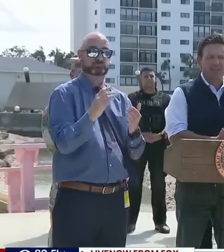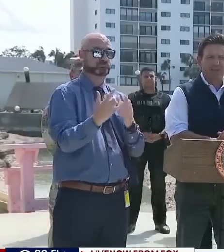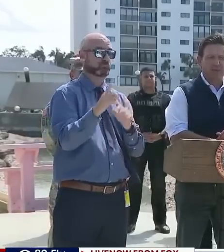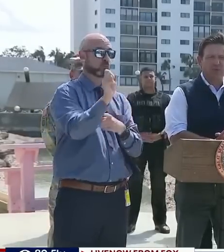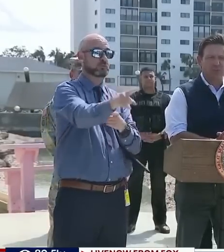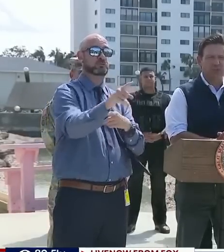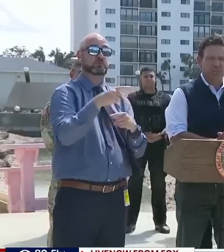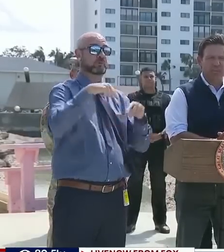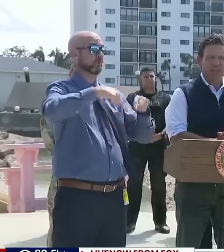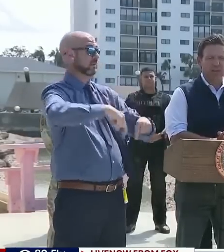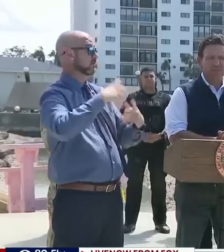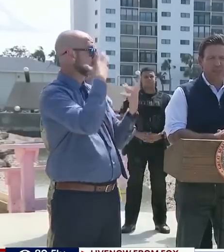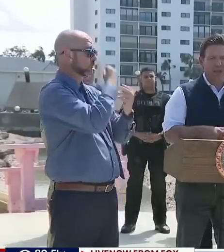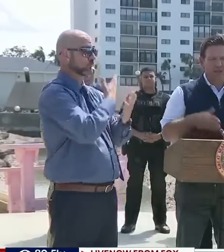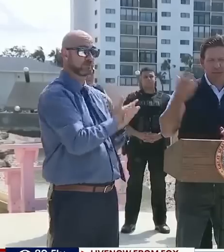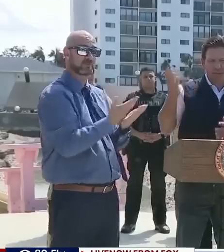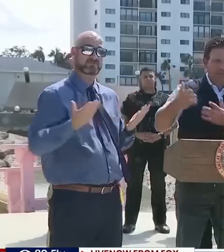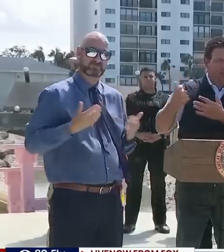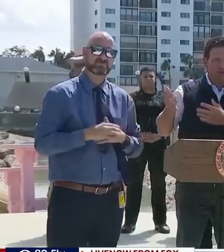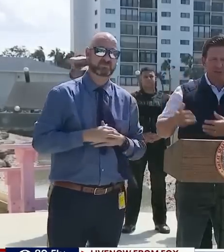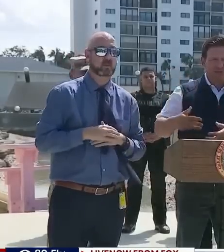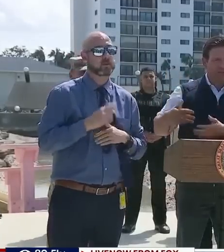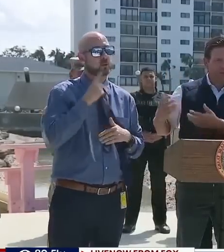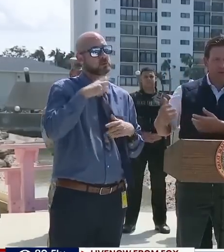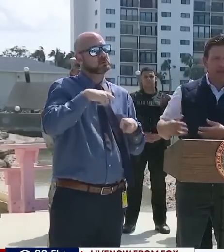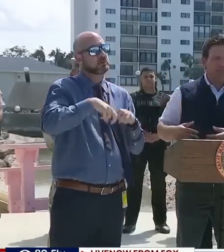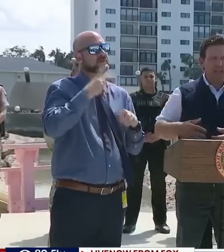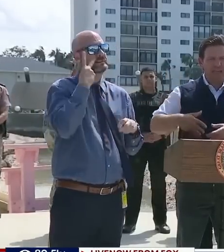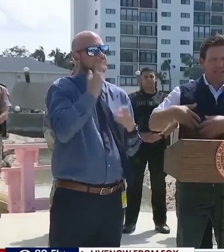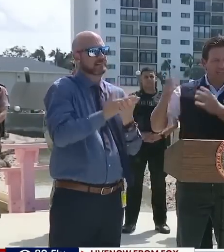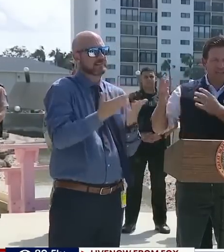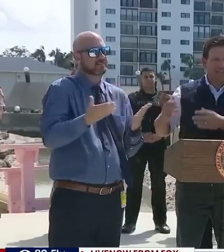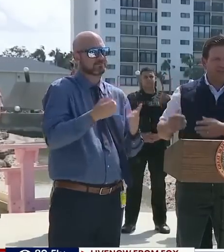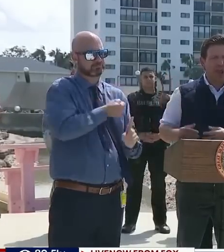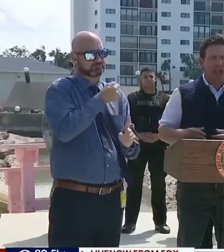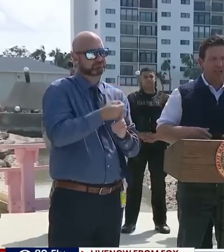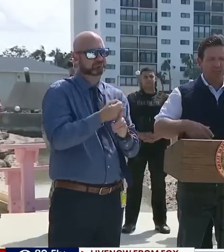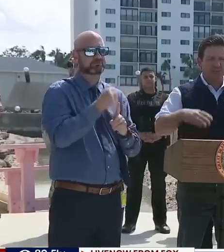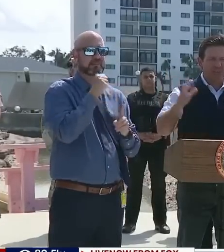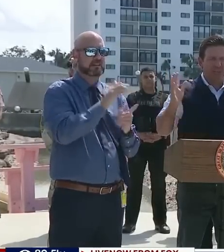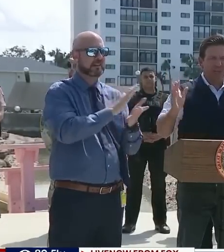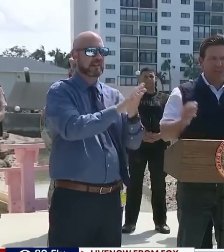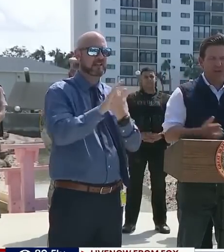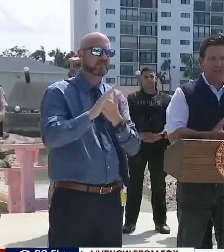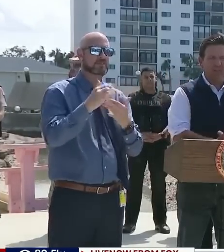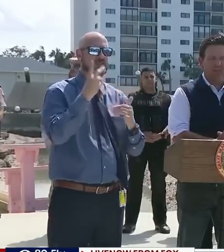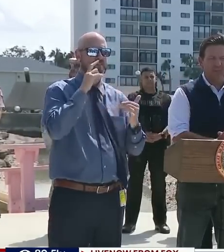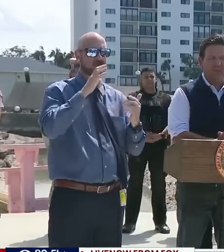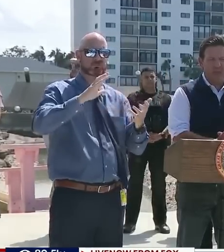top 5 or 6 No question. Uh, it's a beautiful part of the country. It's a beautiful part of America. and yeah,